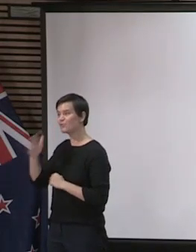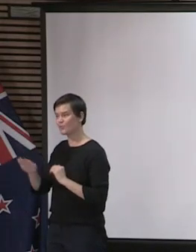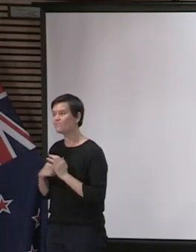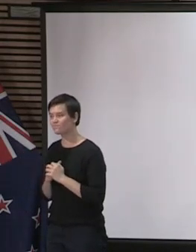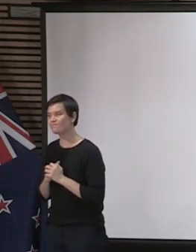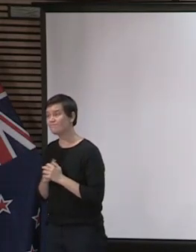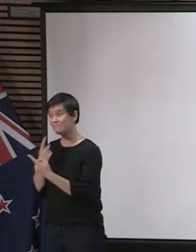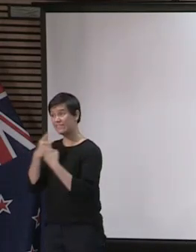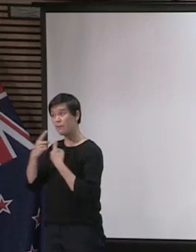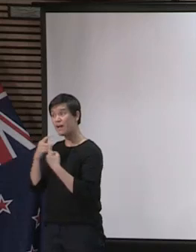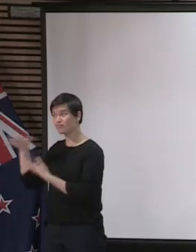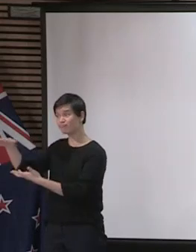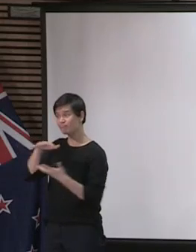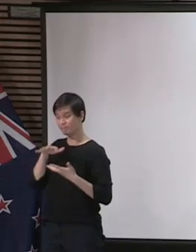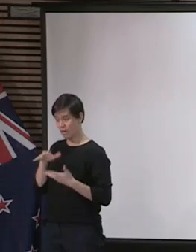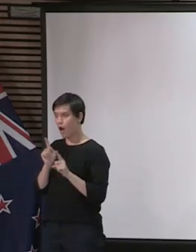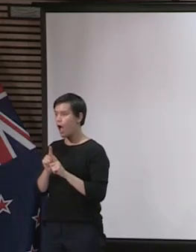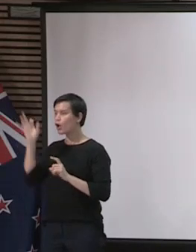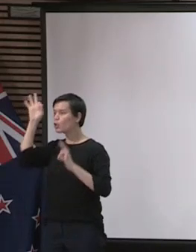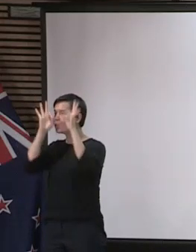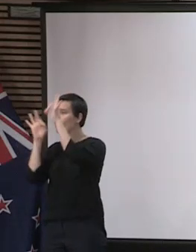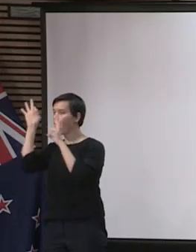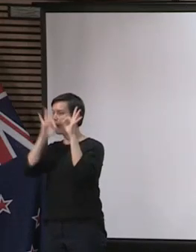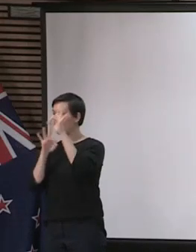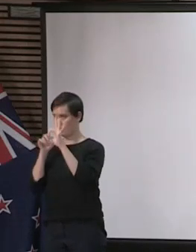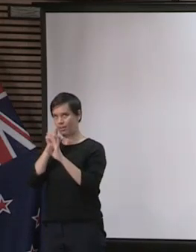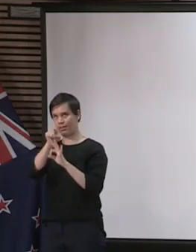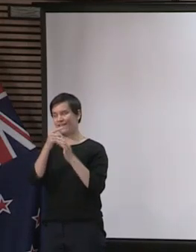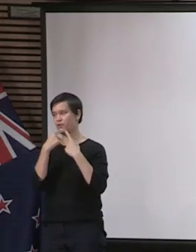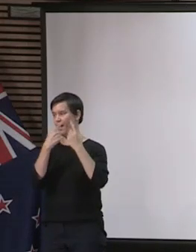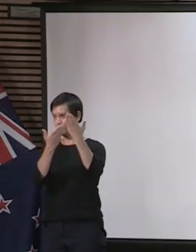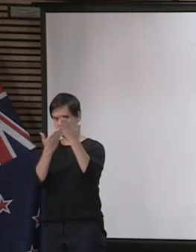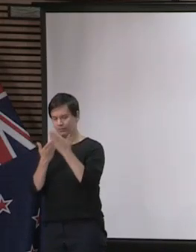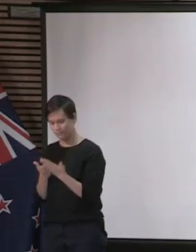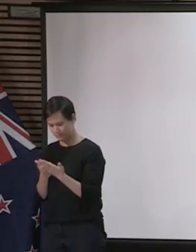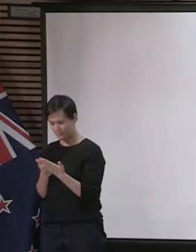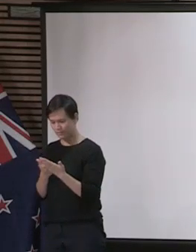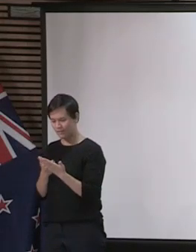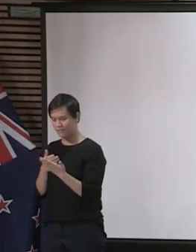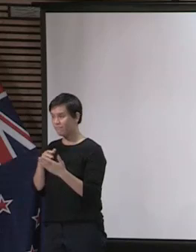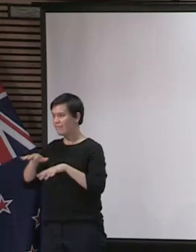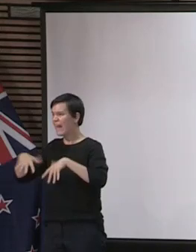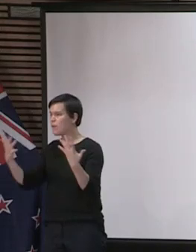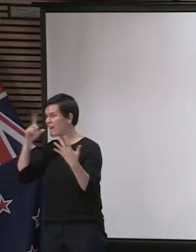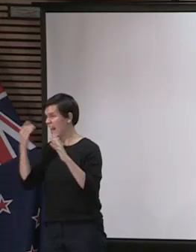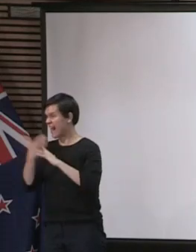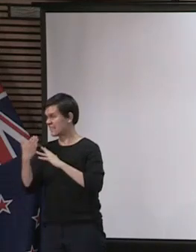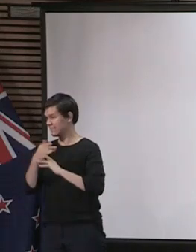are more likely to see that compliance. I think what you can see from the data we do have from things like Google